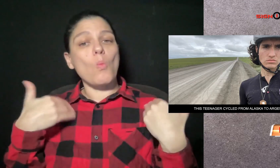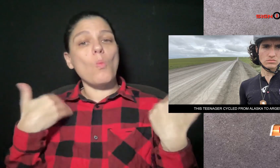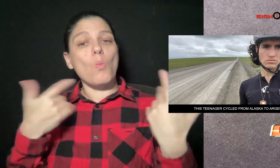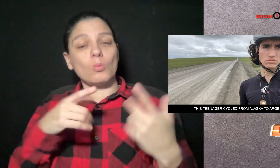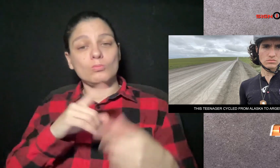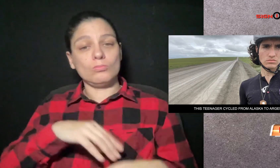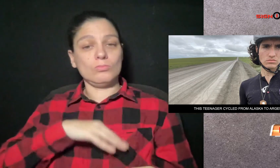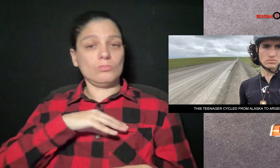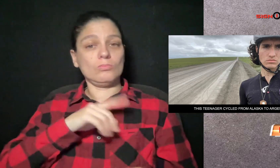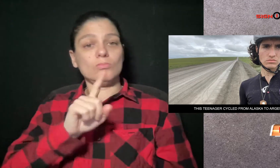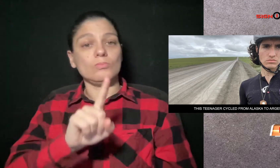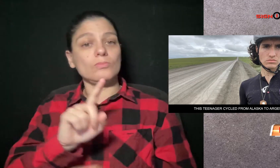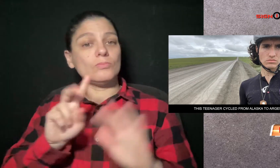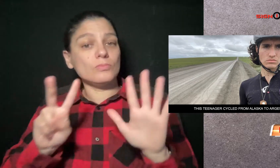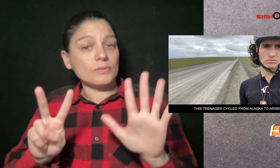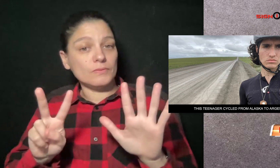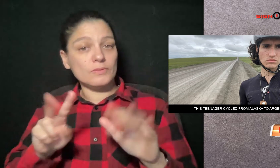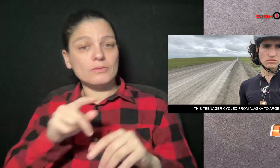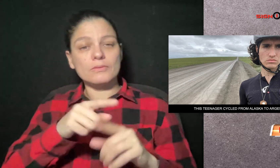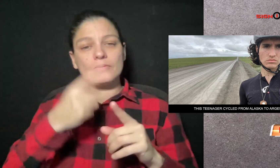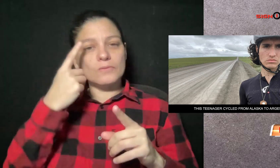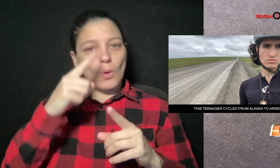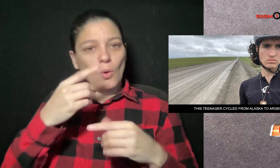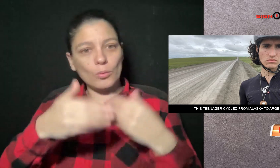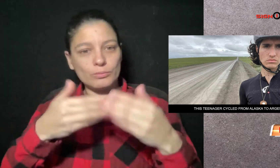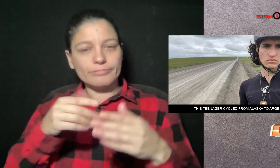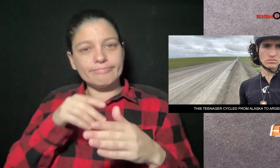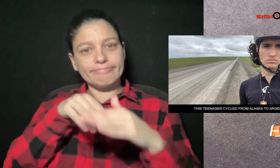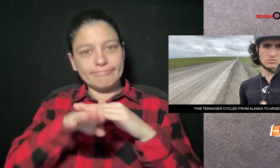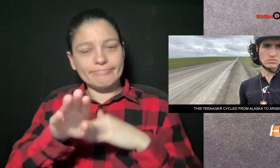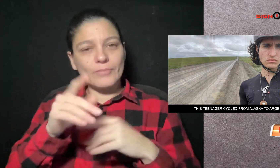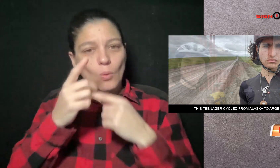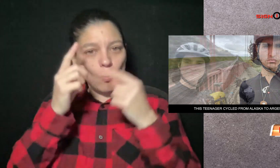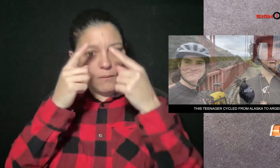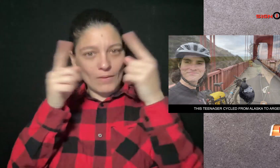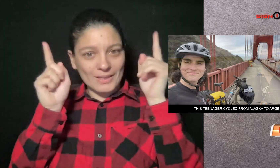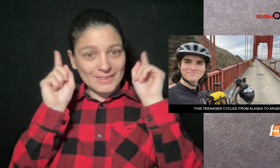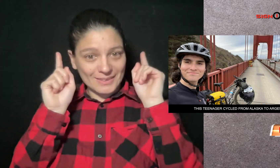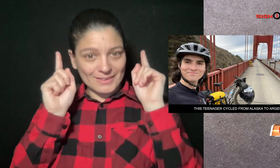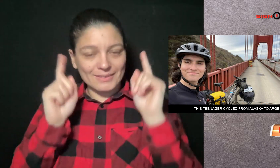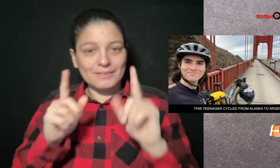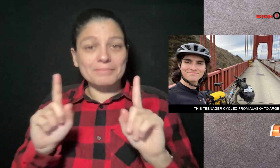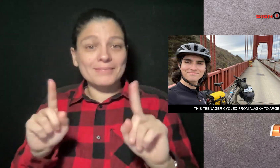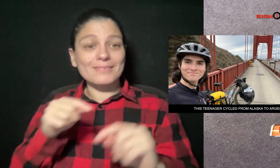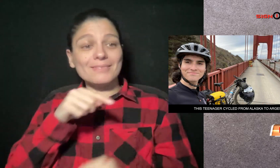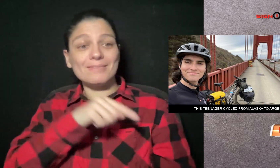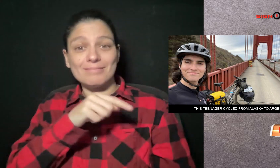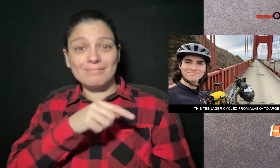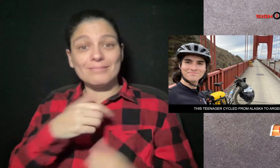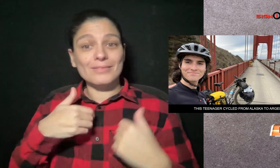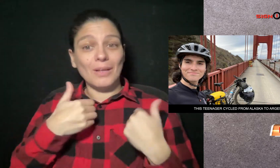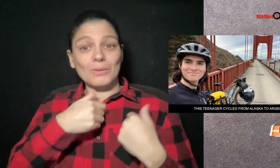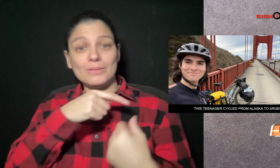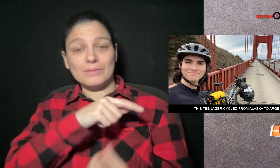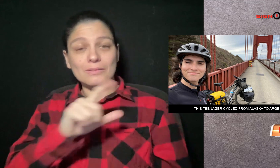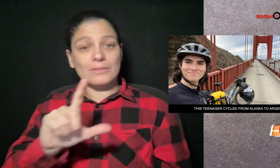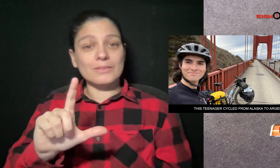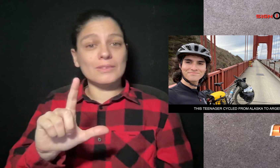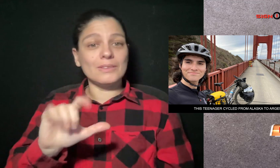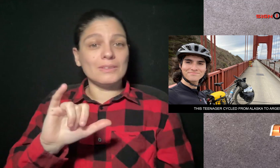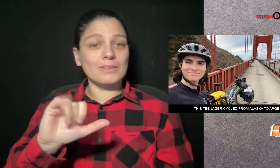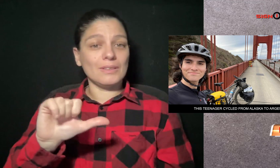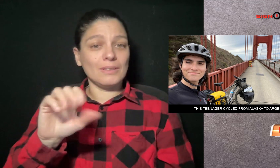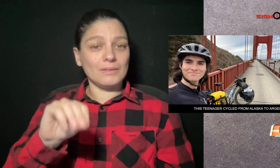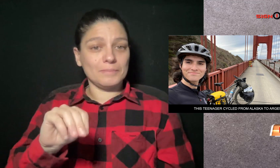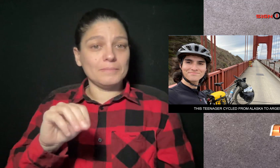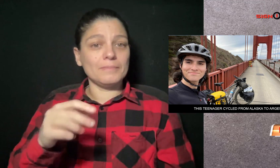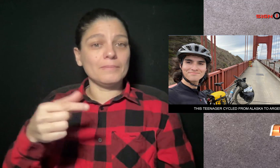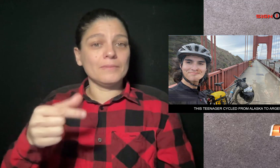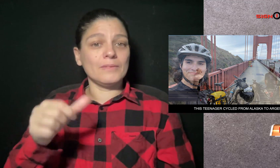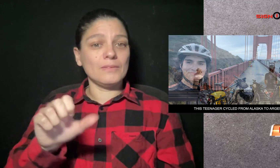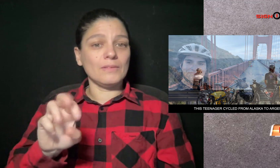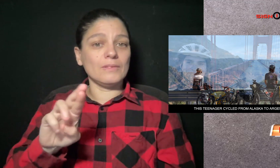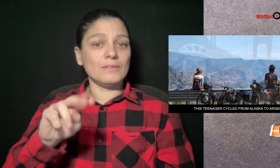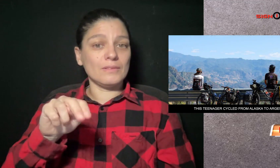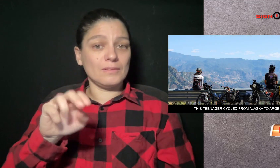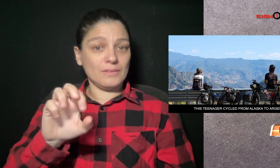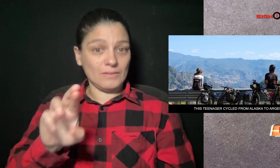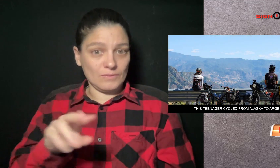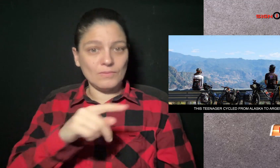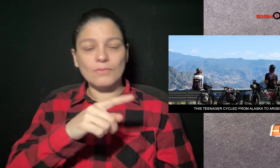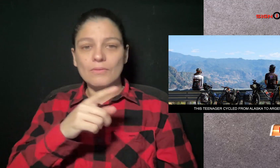most 17-year-olds are preparing for college but this teenager Liam Garner was preparing